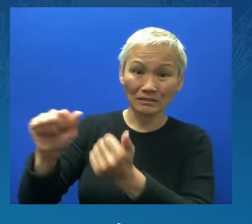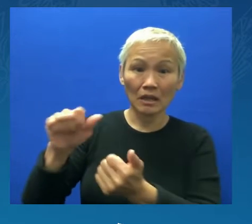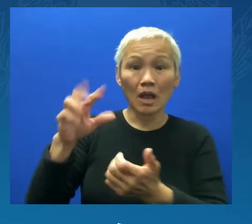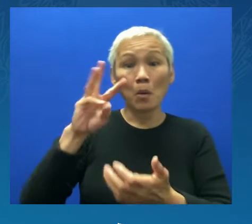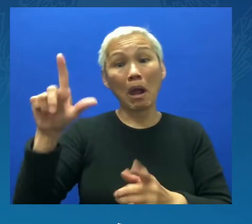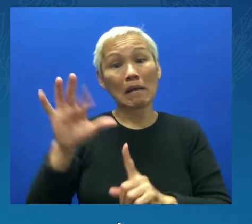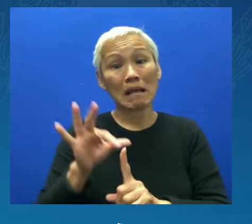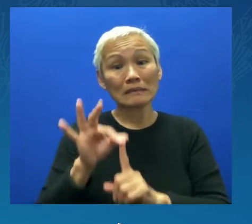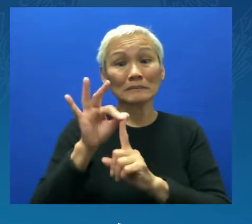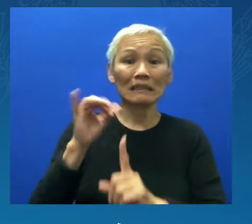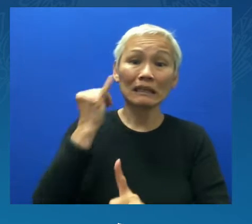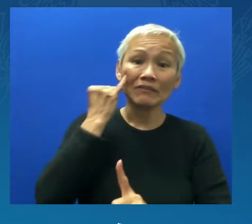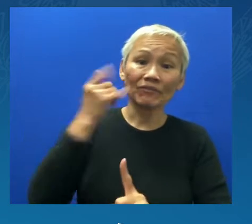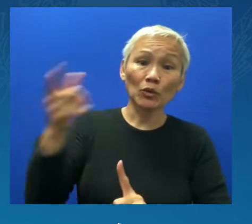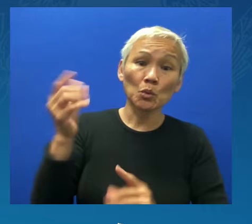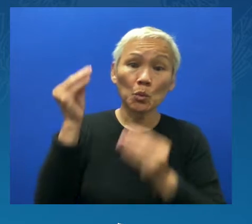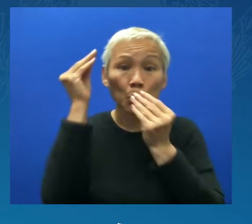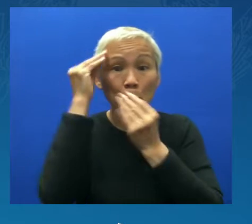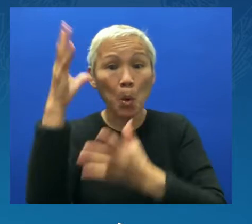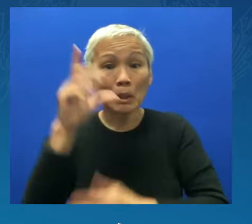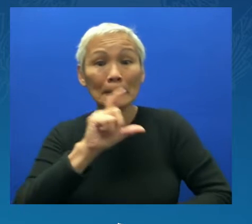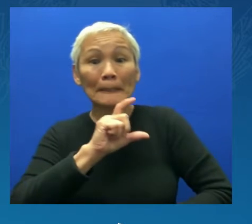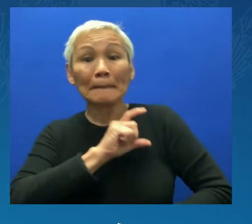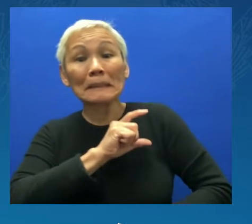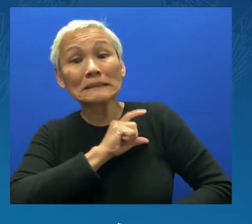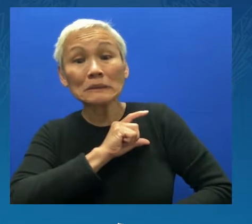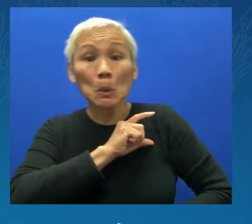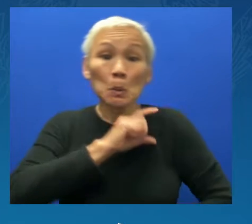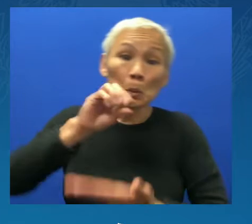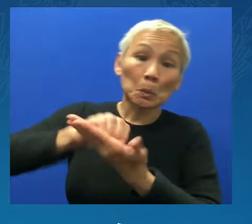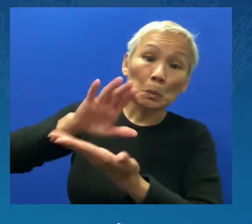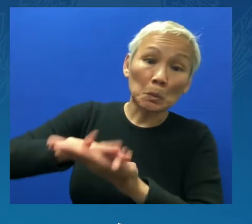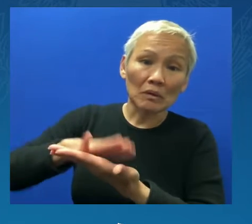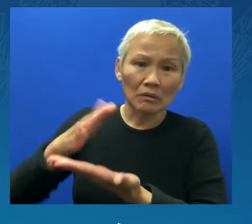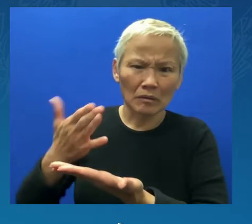That's her decision whether she reports it to the police, not their decision.